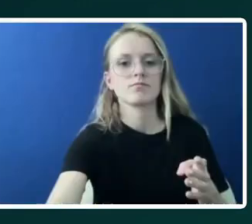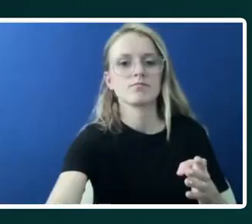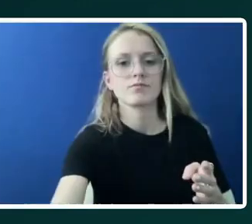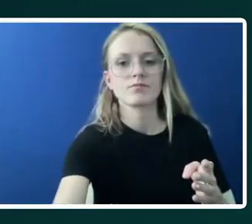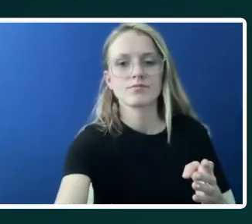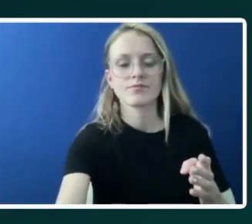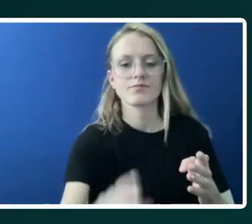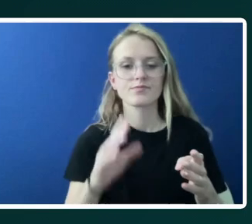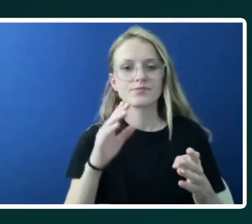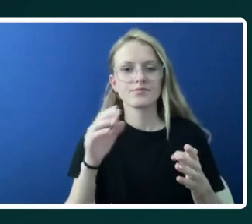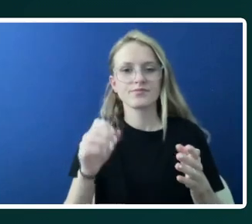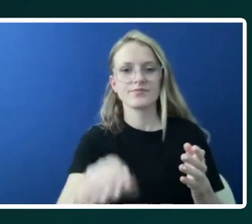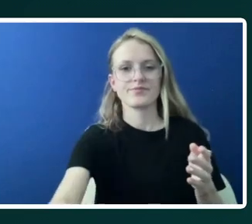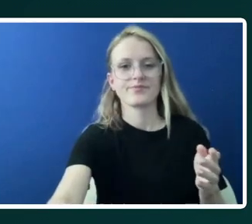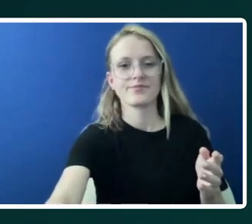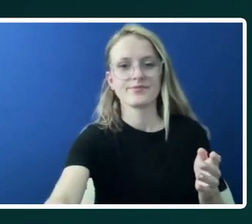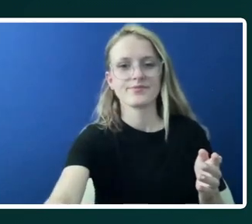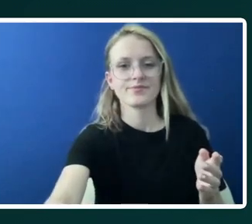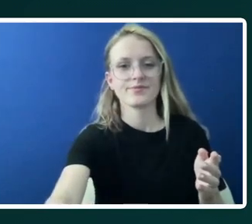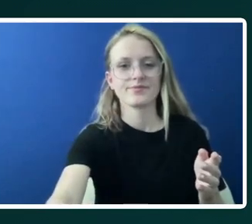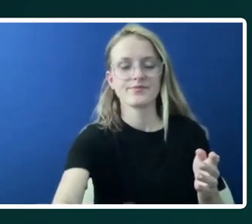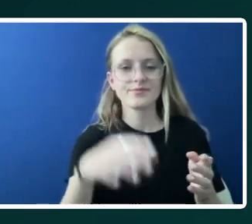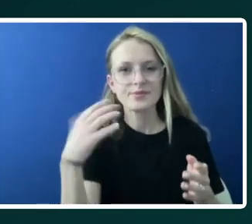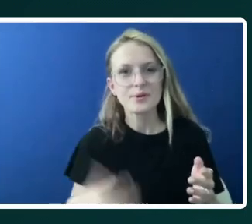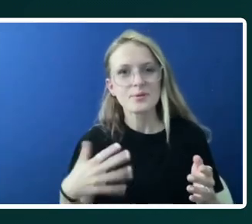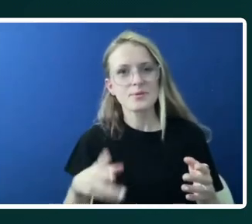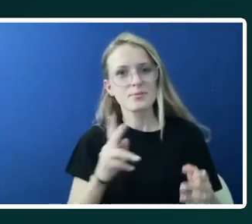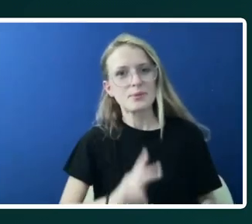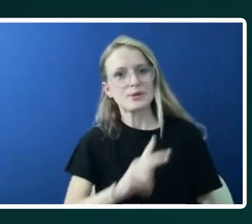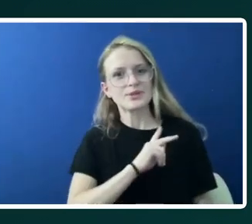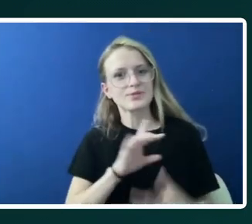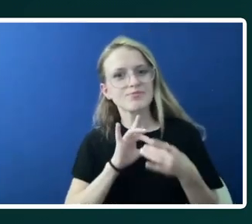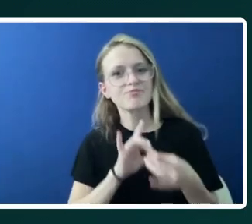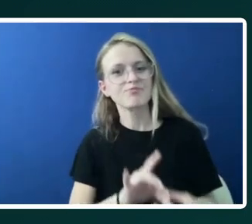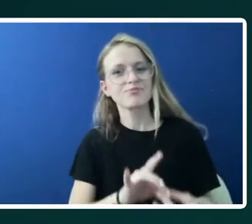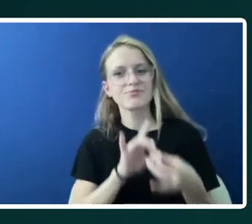my goodness. A very personal connection here. "The moment I could work, I began to work. And